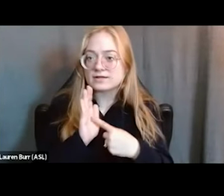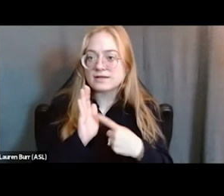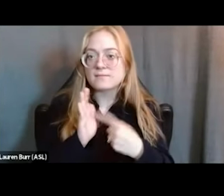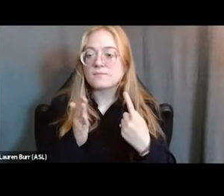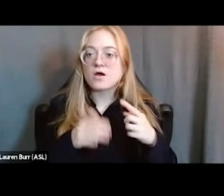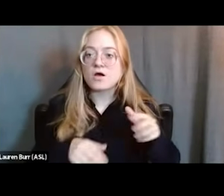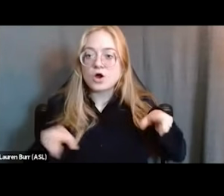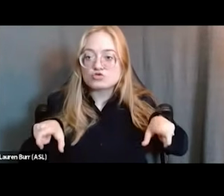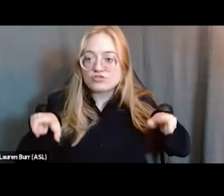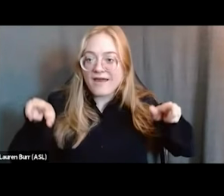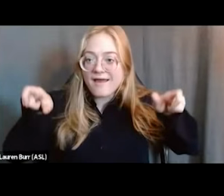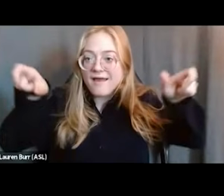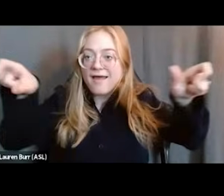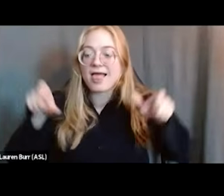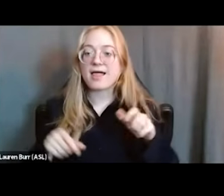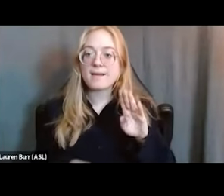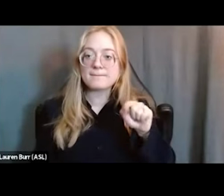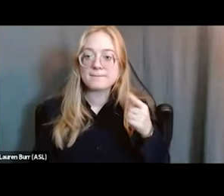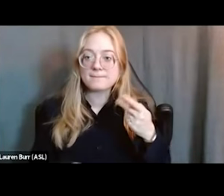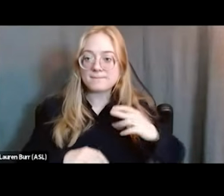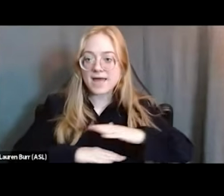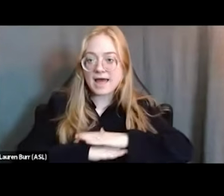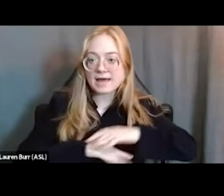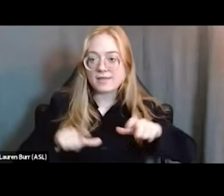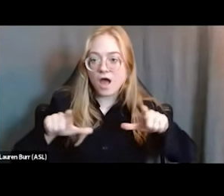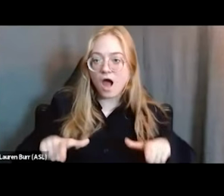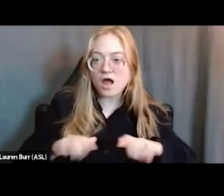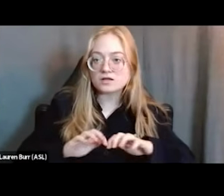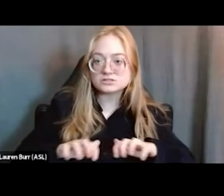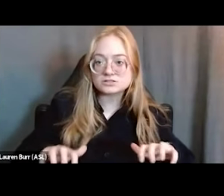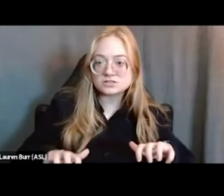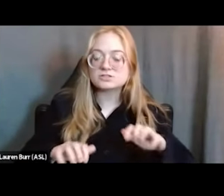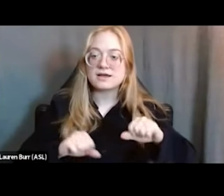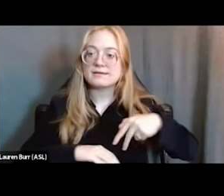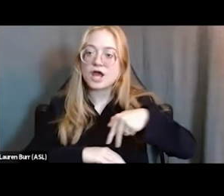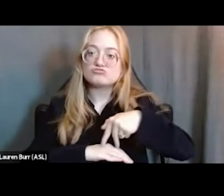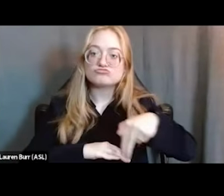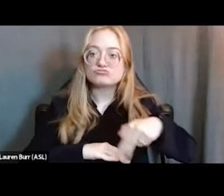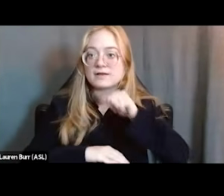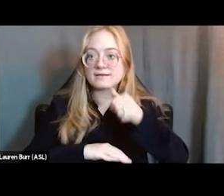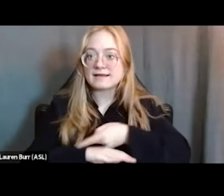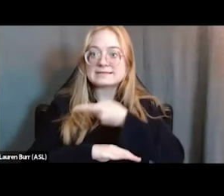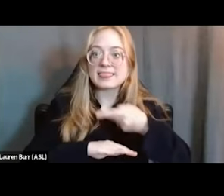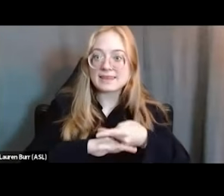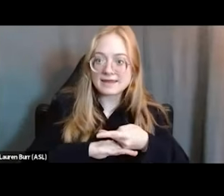nightlights within somebody's room. And unfortunately then that's cost prohibitive for people to be able to put those in their home